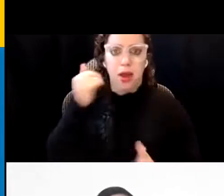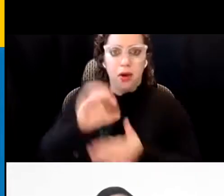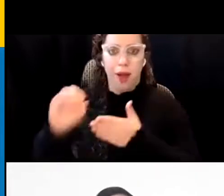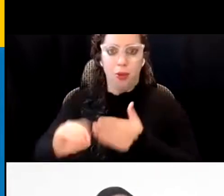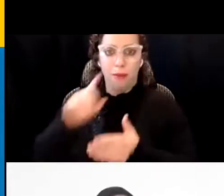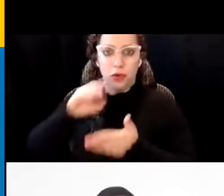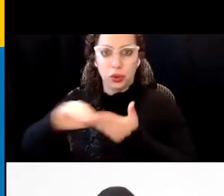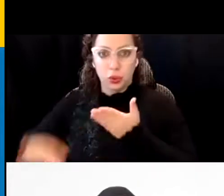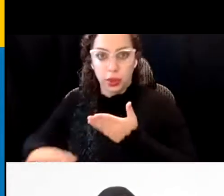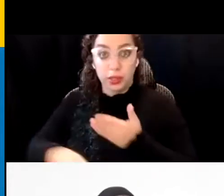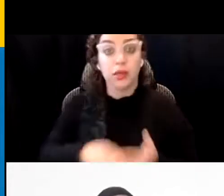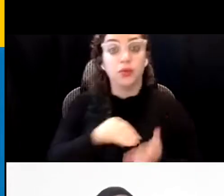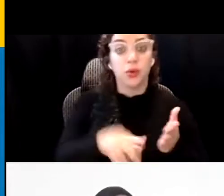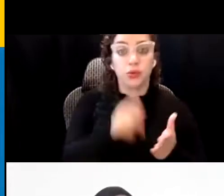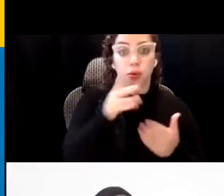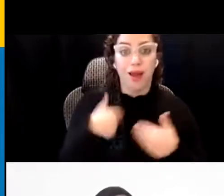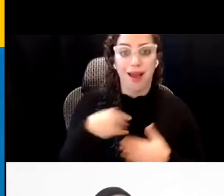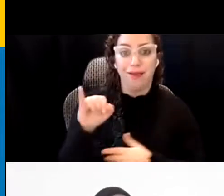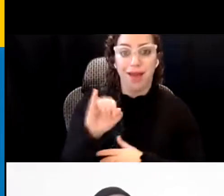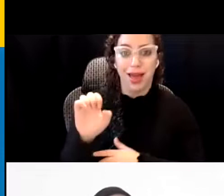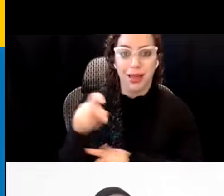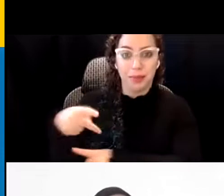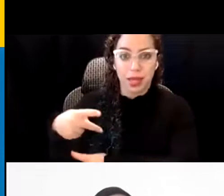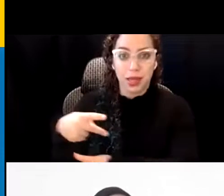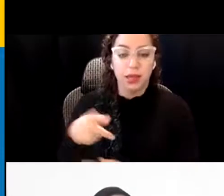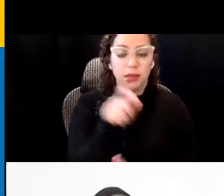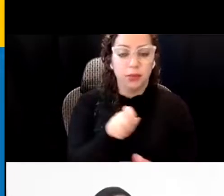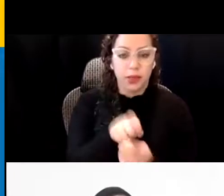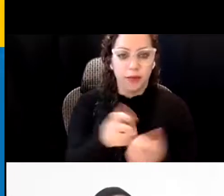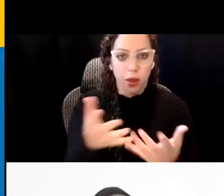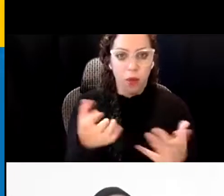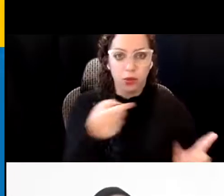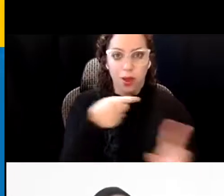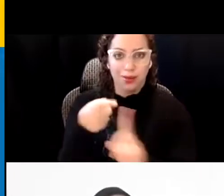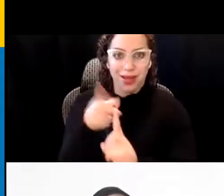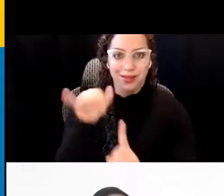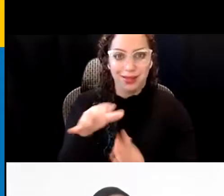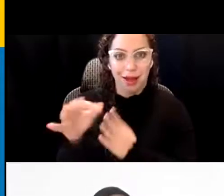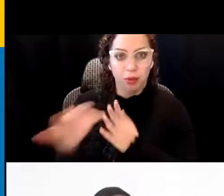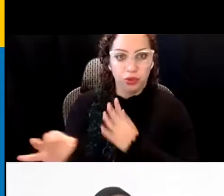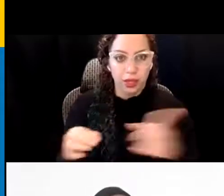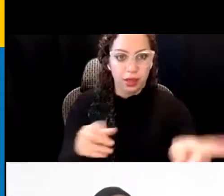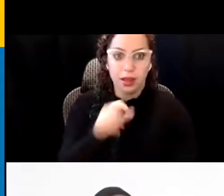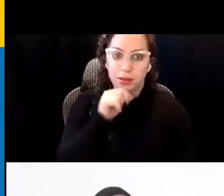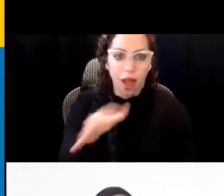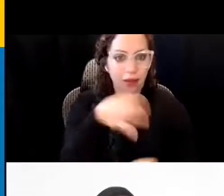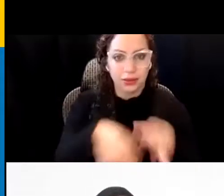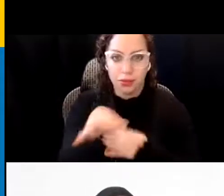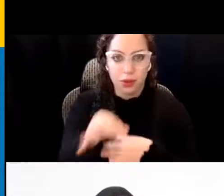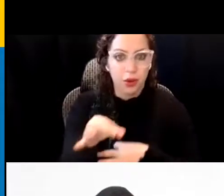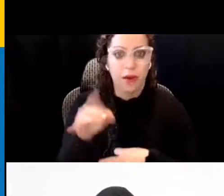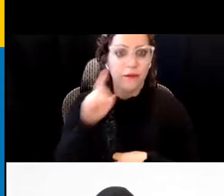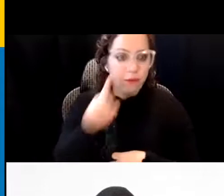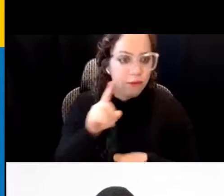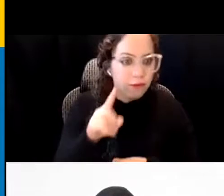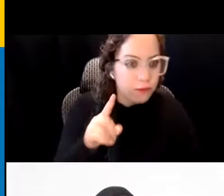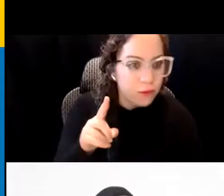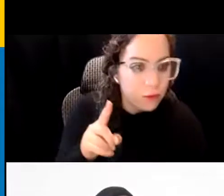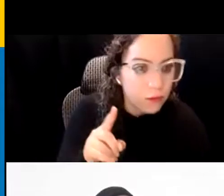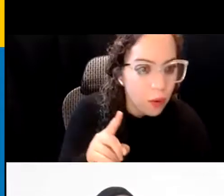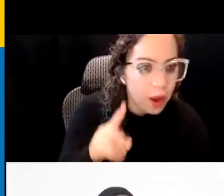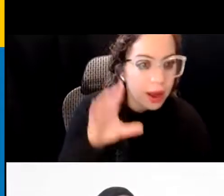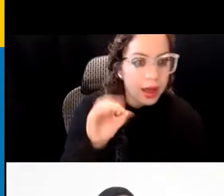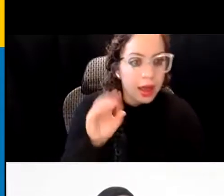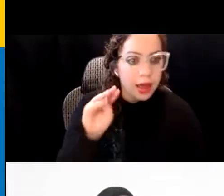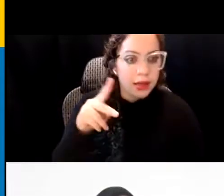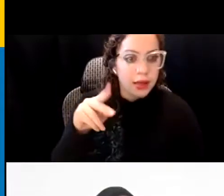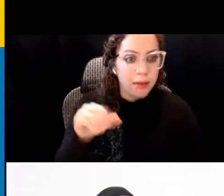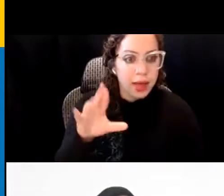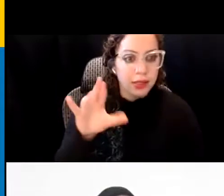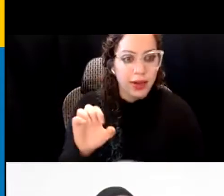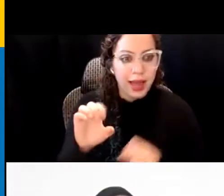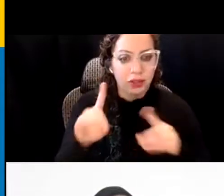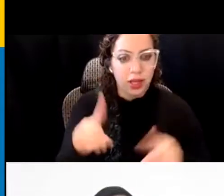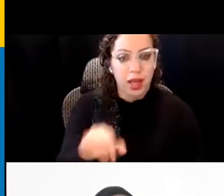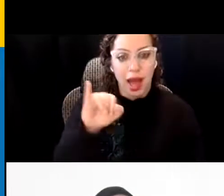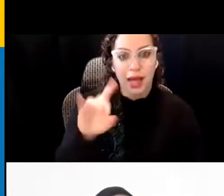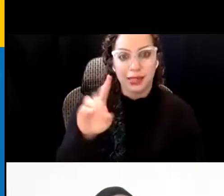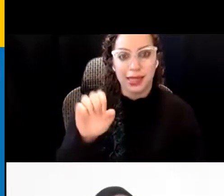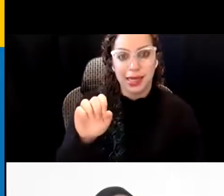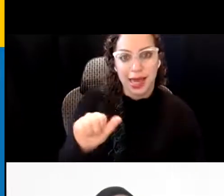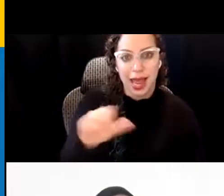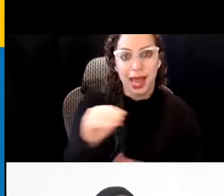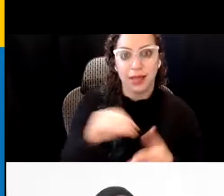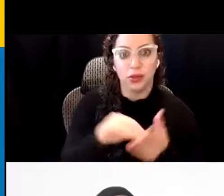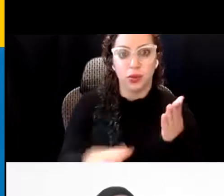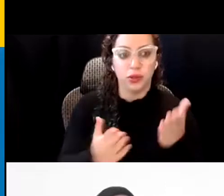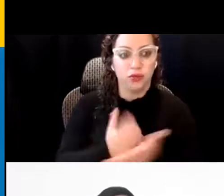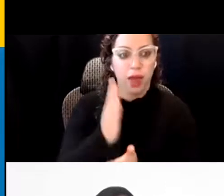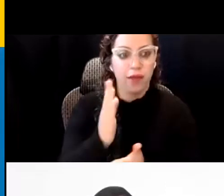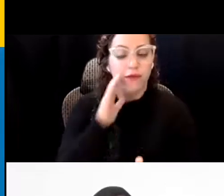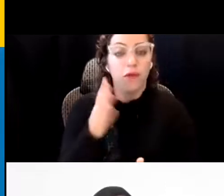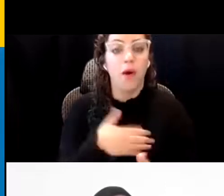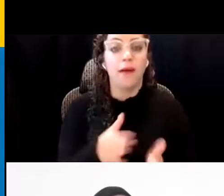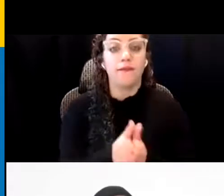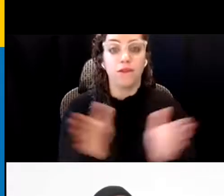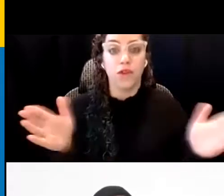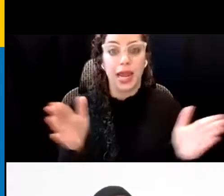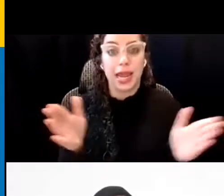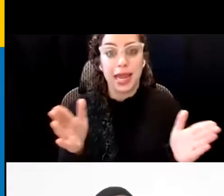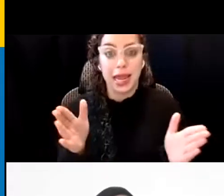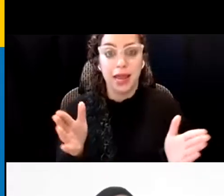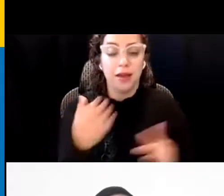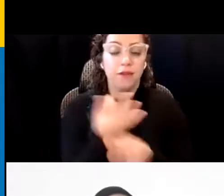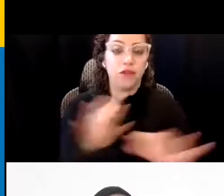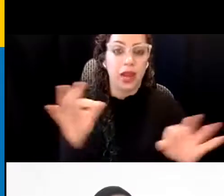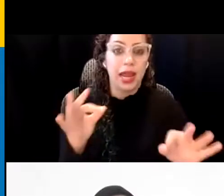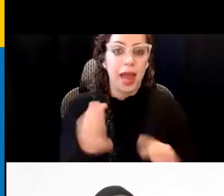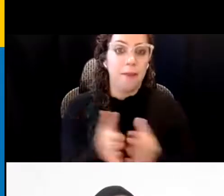For students with IEPs, in particular, we do want to highlight that this option is not a substitute for compensatory education. And the IDEA and students' rights to a free and appropriate public education, or "FAPE," they still apply.